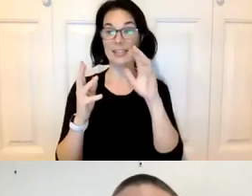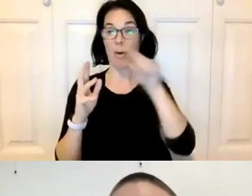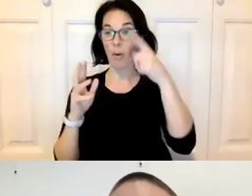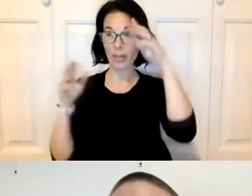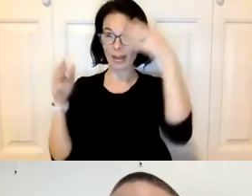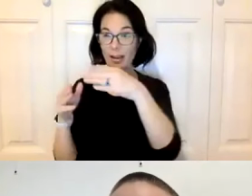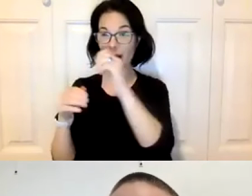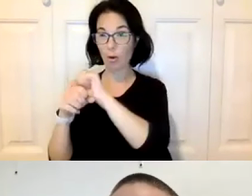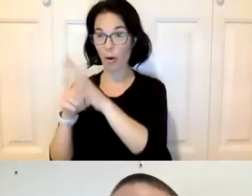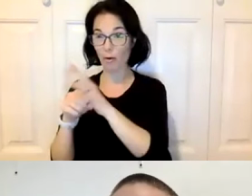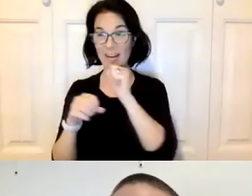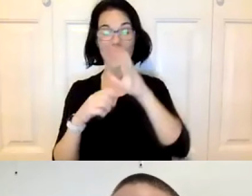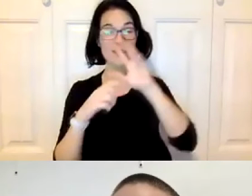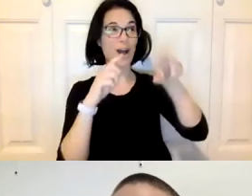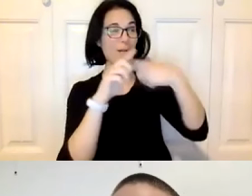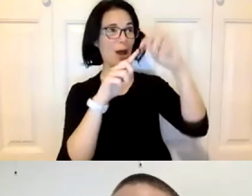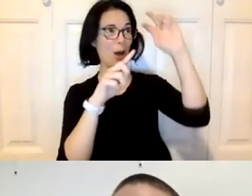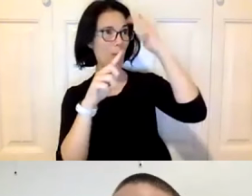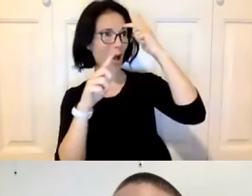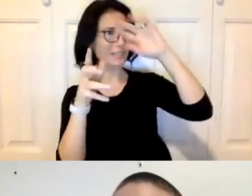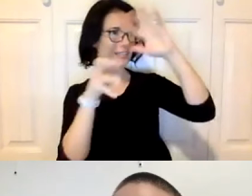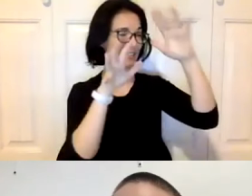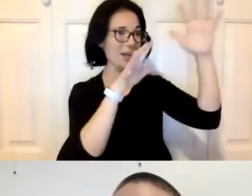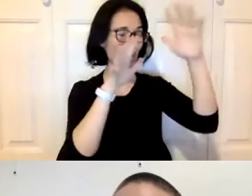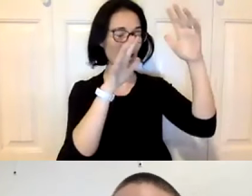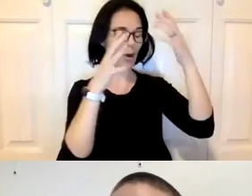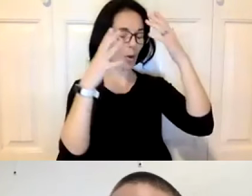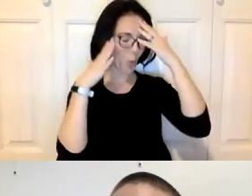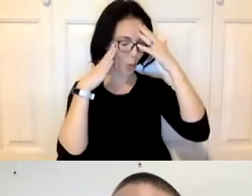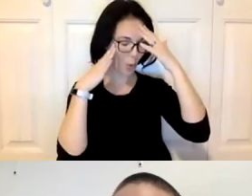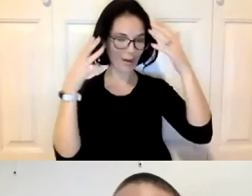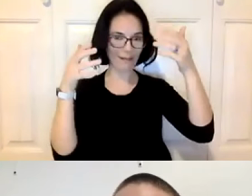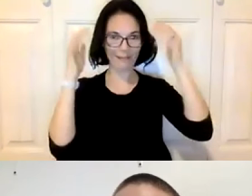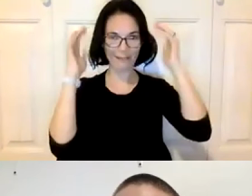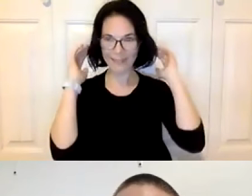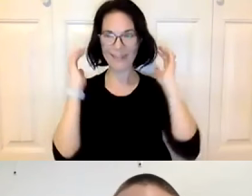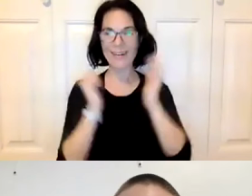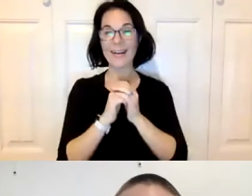Janette if you would like to take over, if not throw back to me as well.